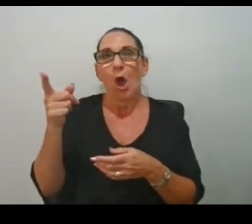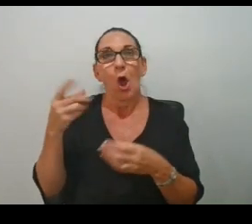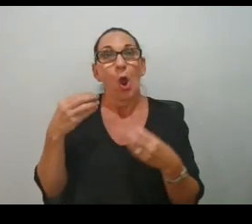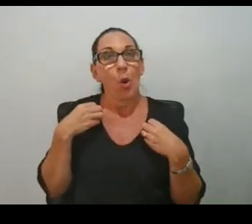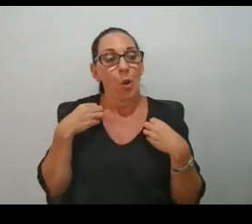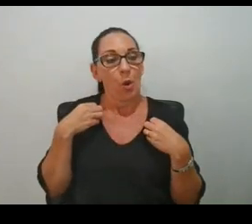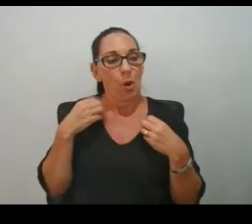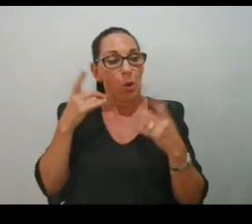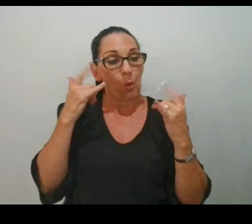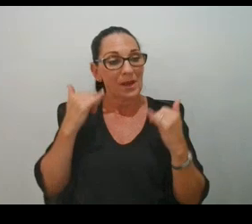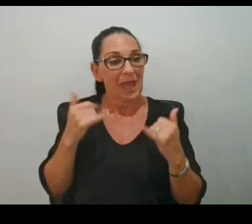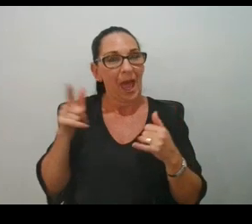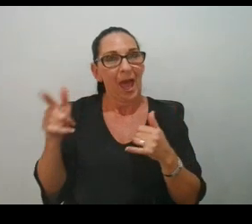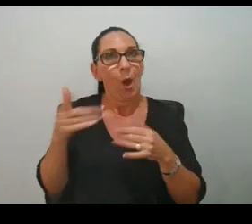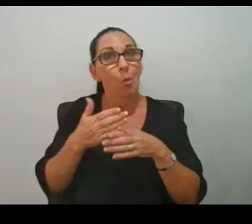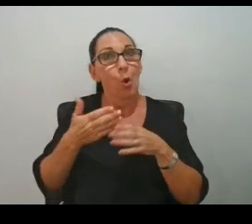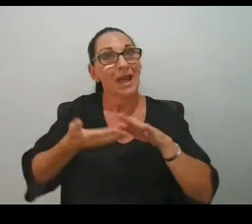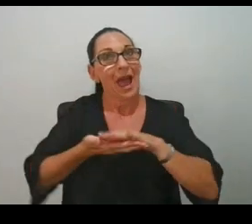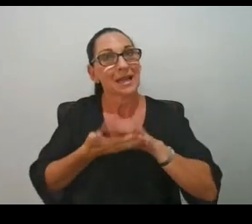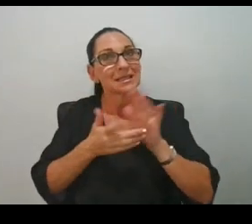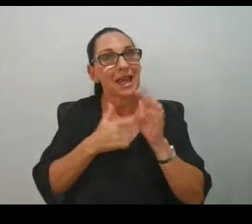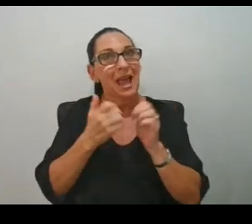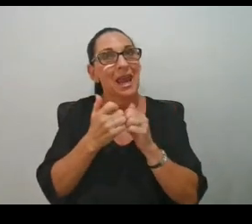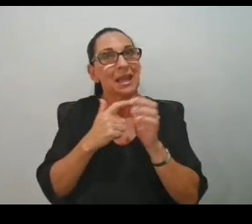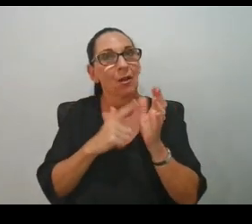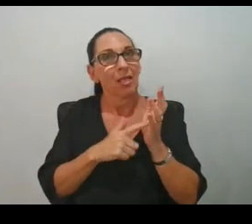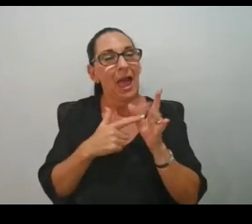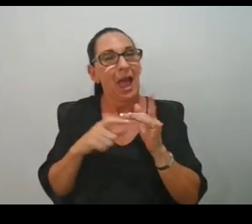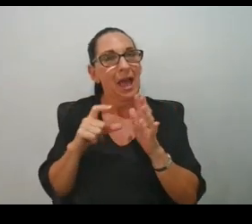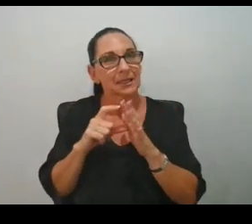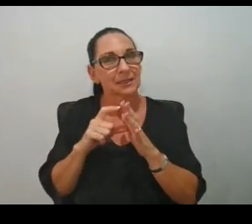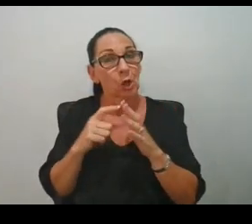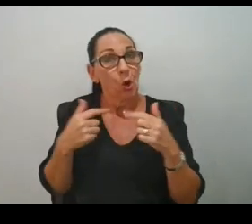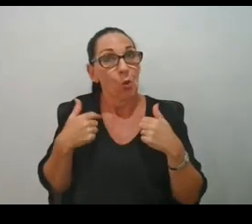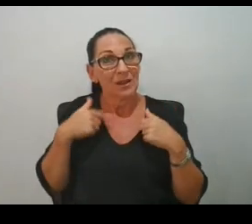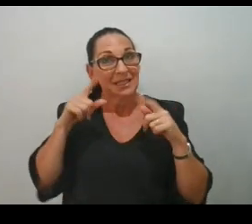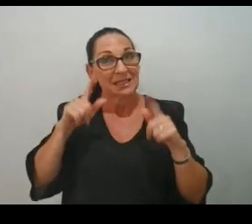and we won't start work until the contribution has been being paid so it is a very important